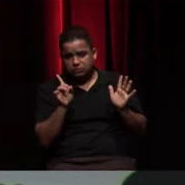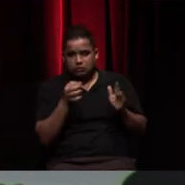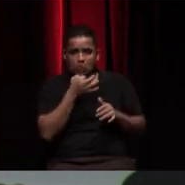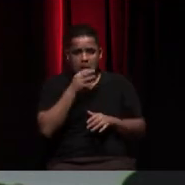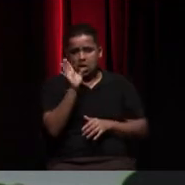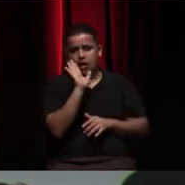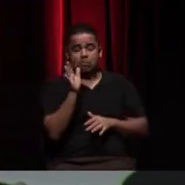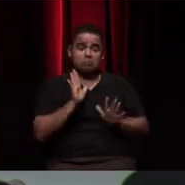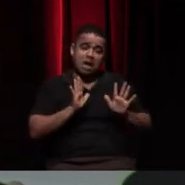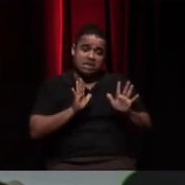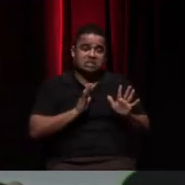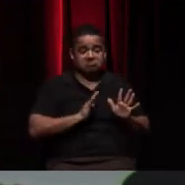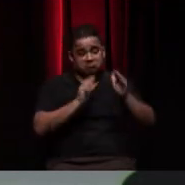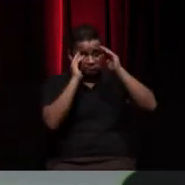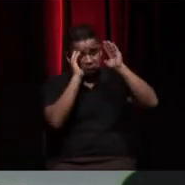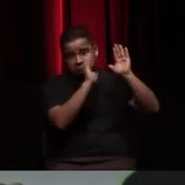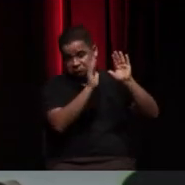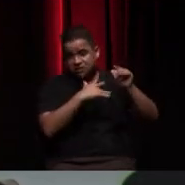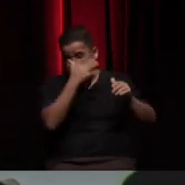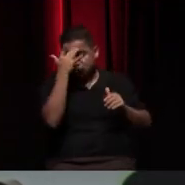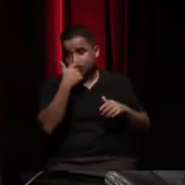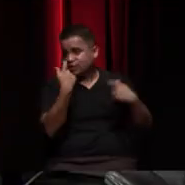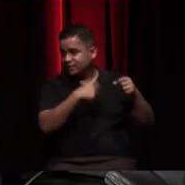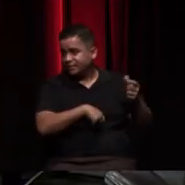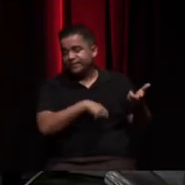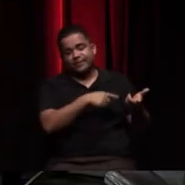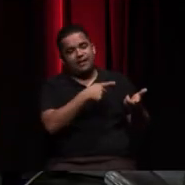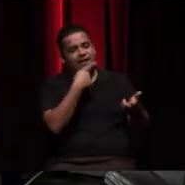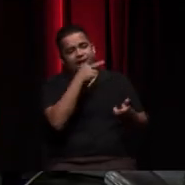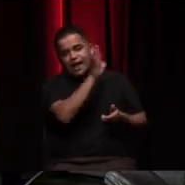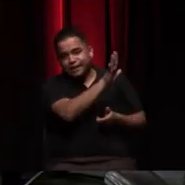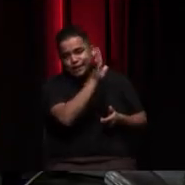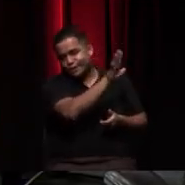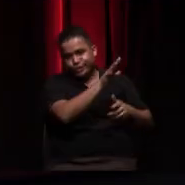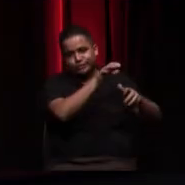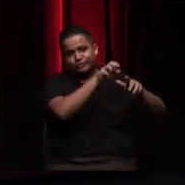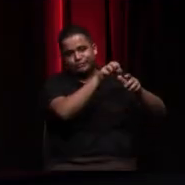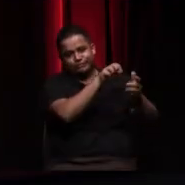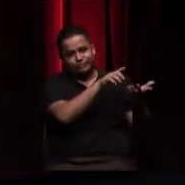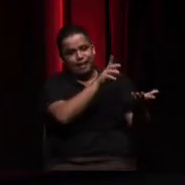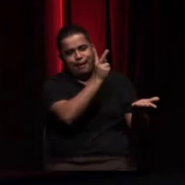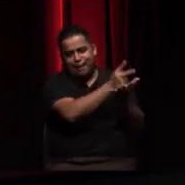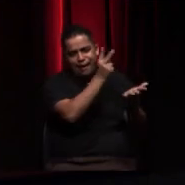But that is the wave. Everybody has to talk about it because one needs the clicks. It turns into a mass thing.